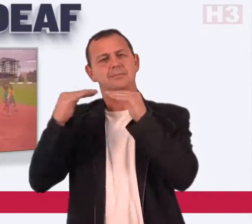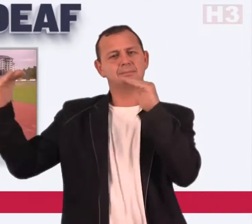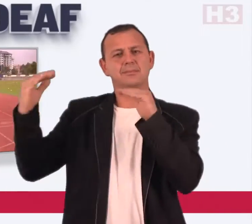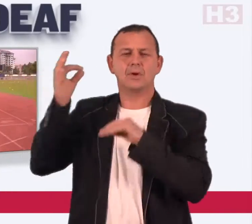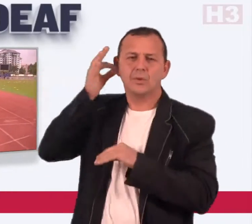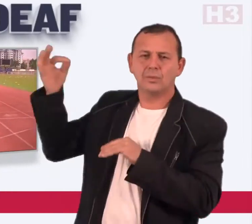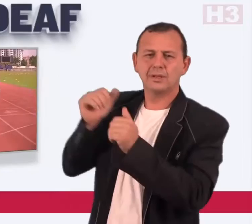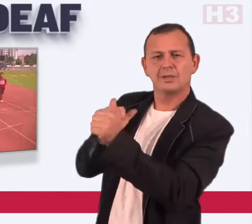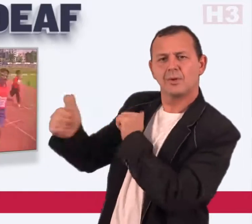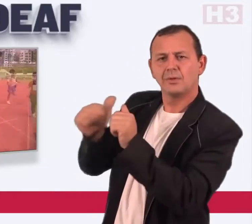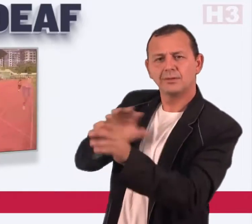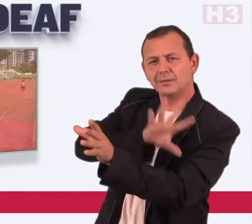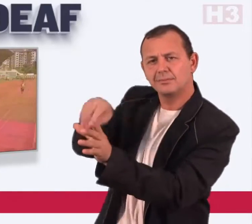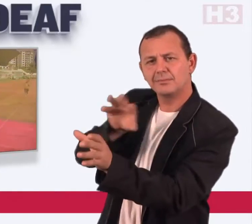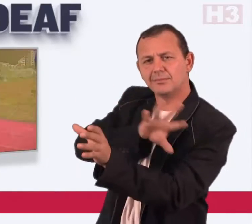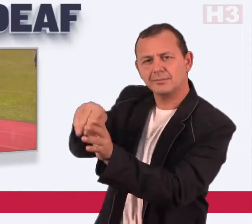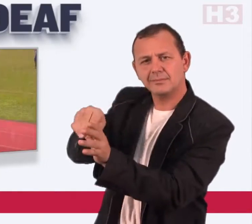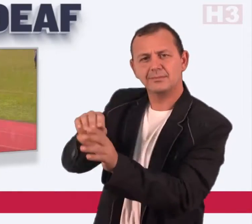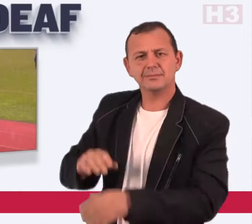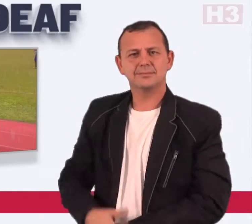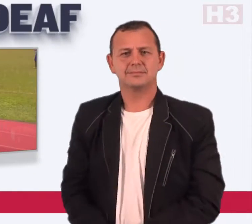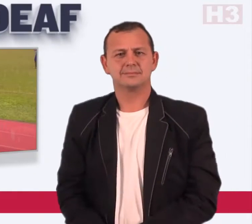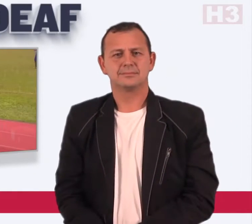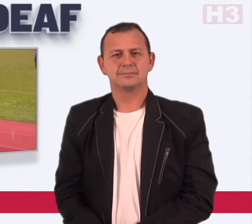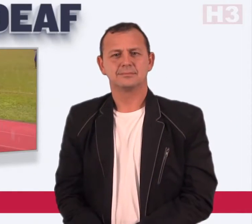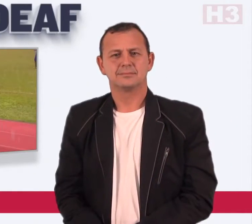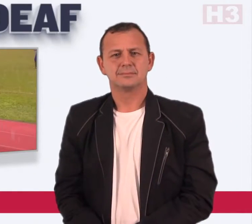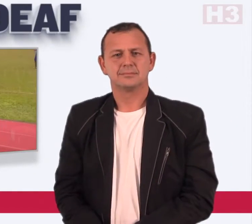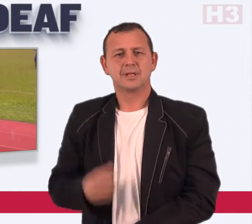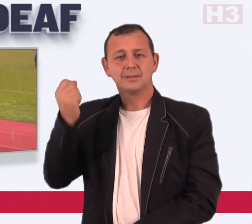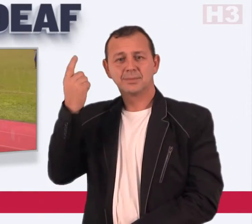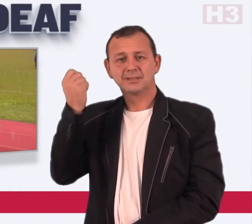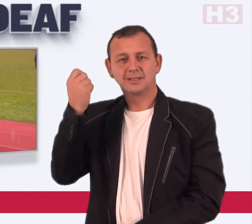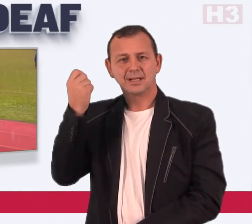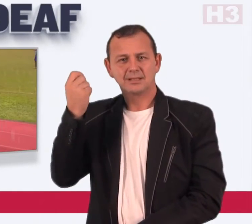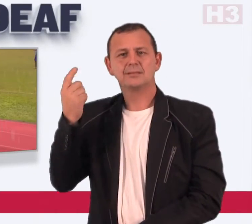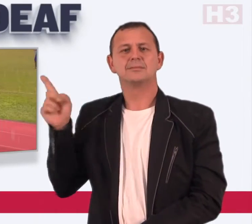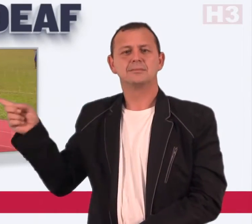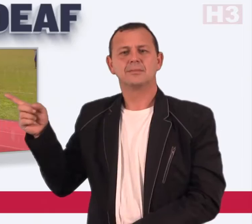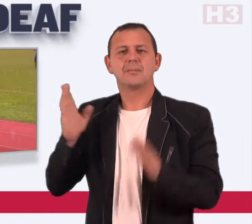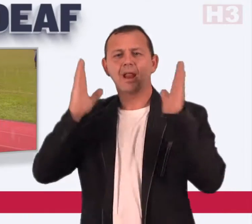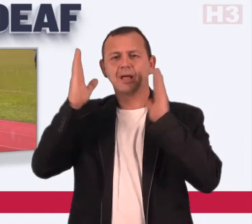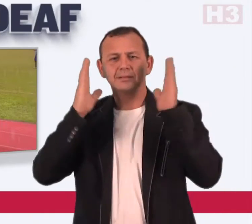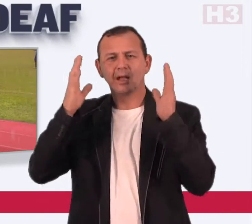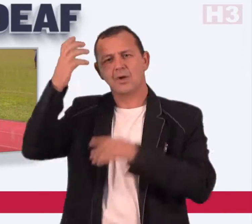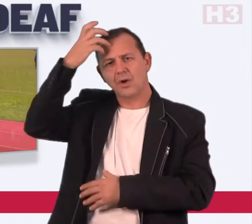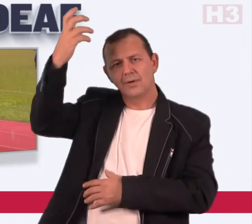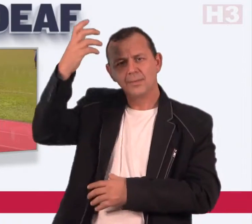hearing sports. The PM said the state government